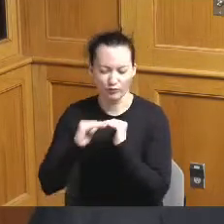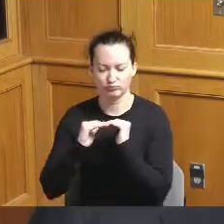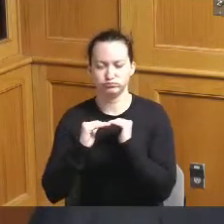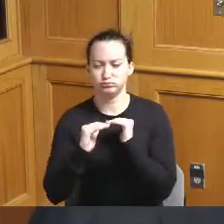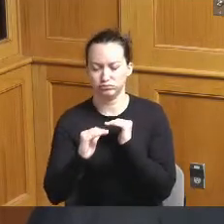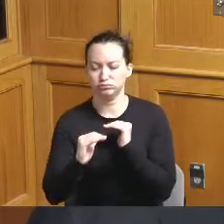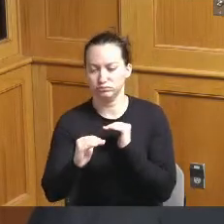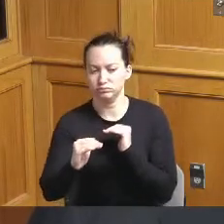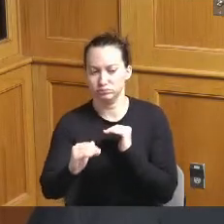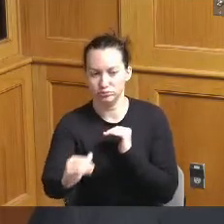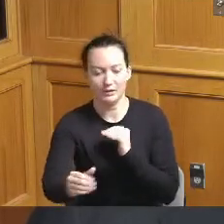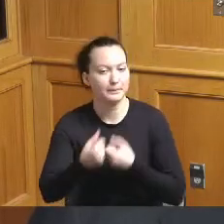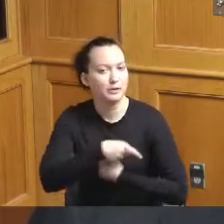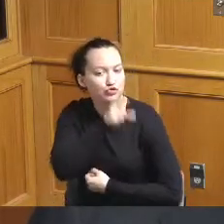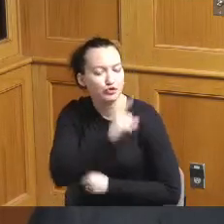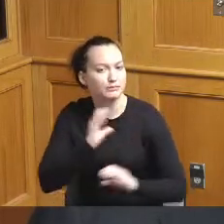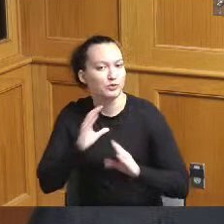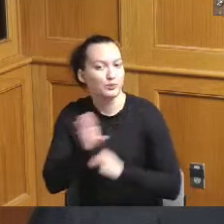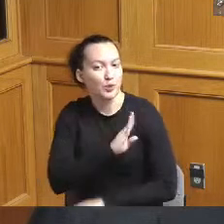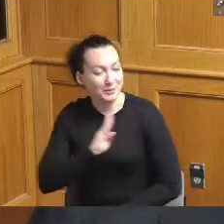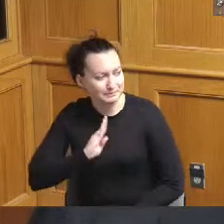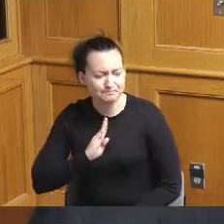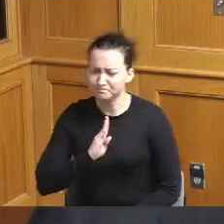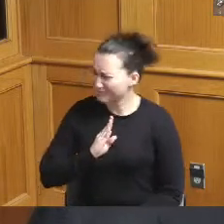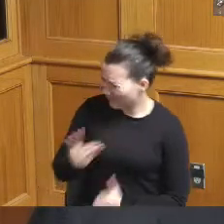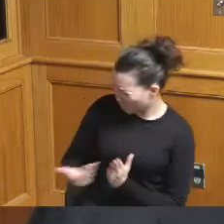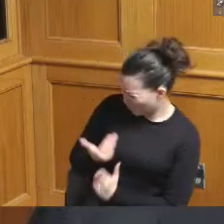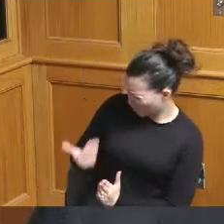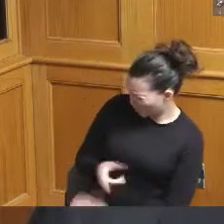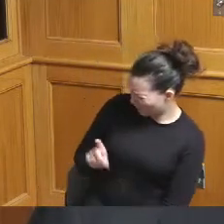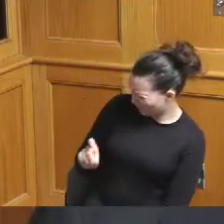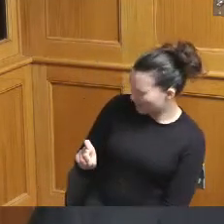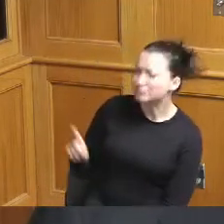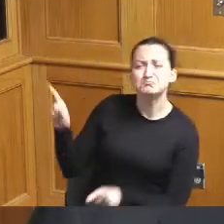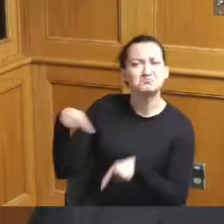the Board was aware of that of that approach is that a new approach we've been doing it for